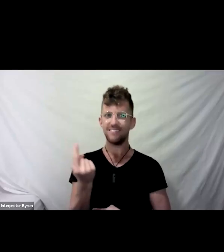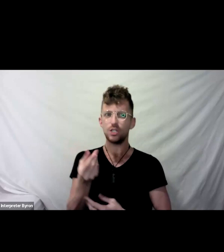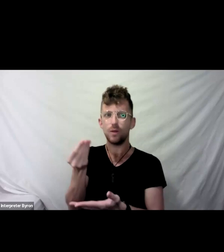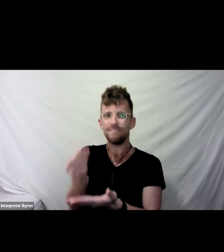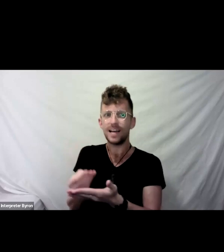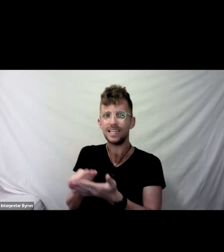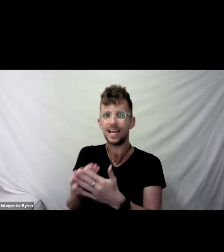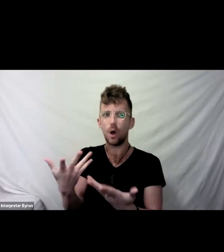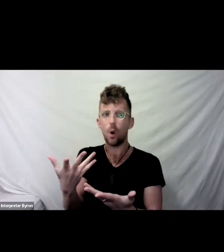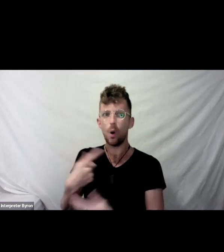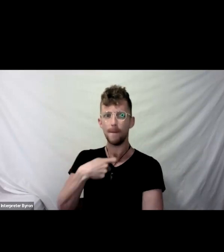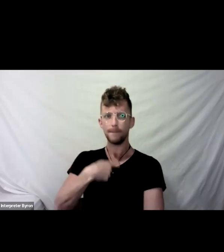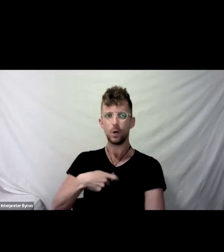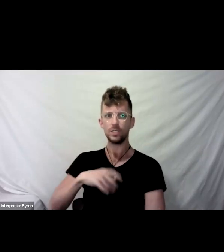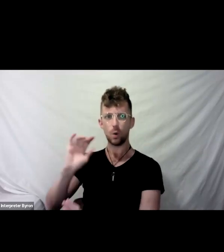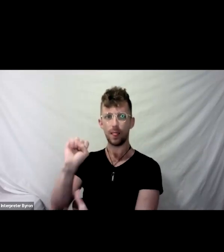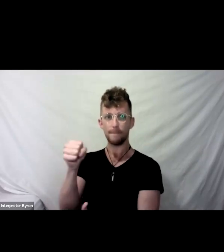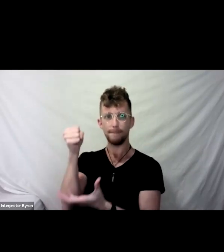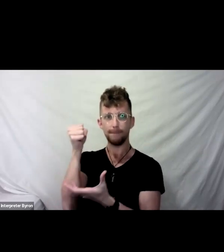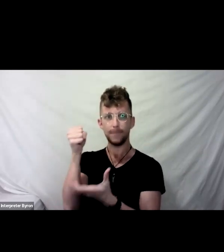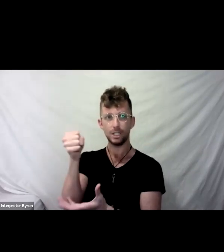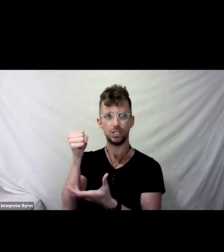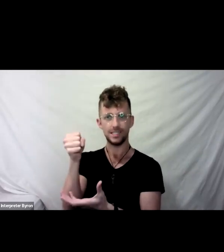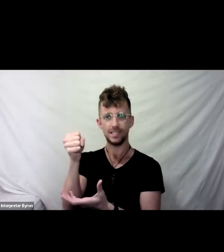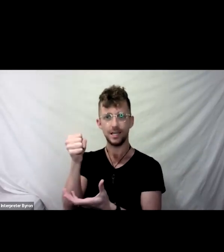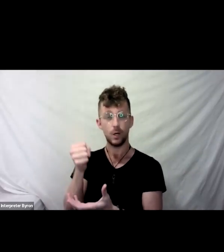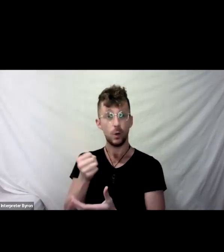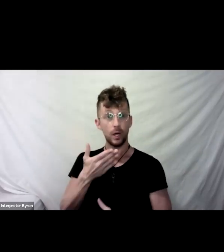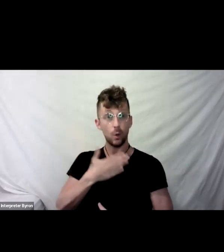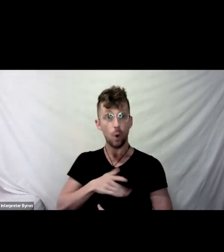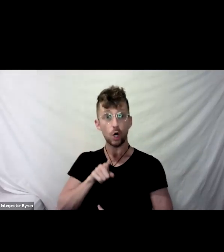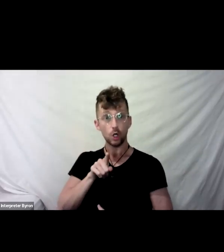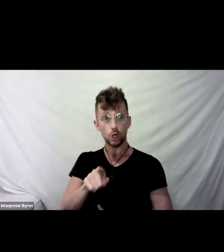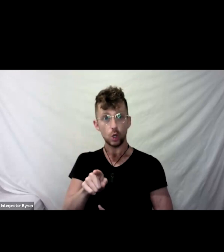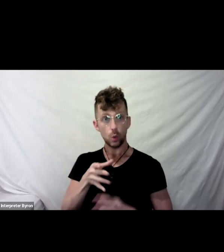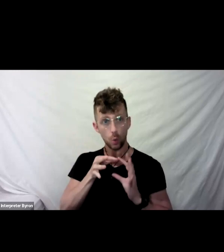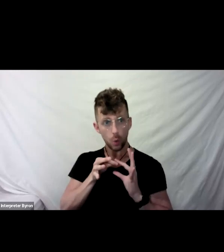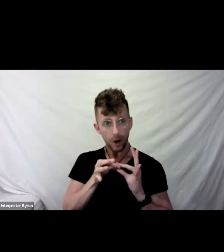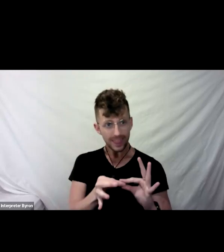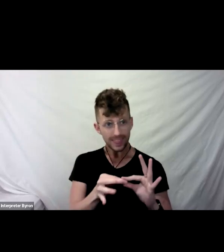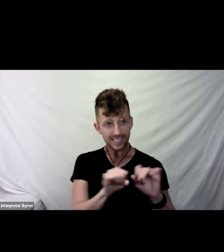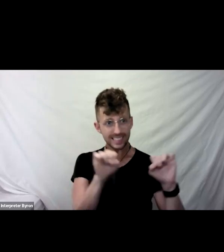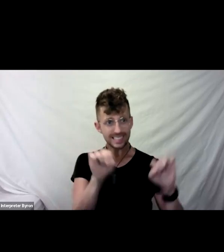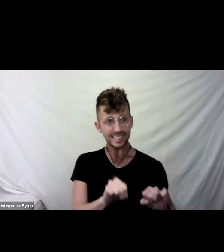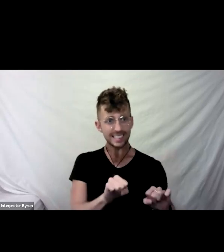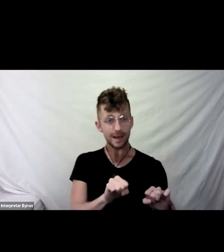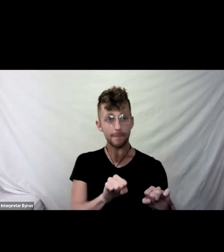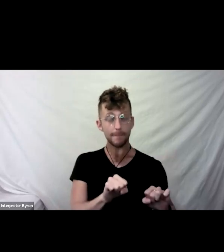We want you to have a good experience when you engage with the system, whether that’s with the NASCs, the hosts,